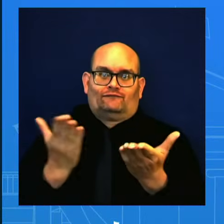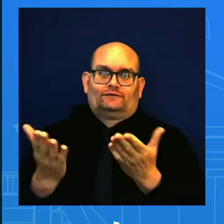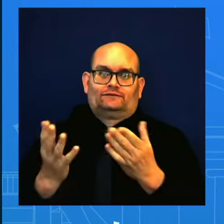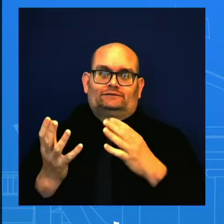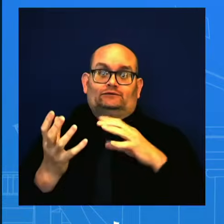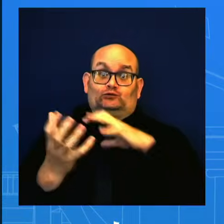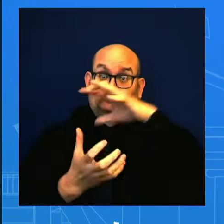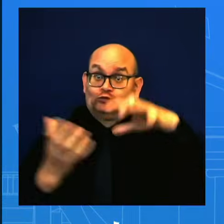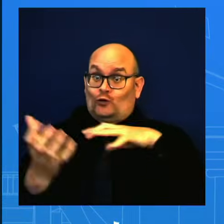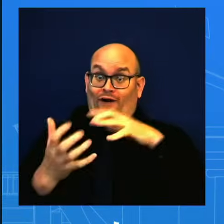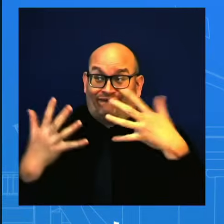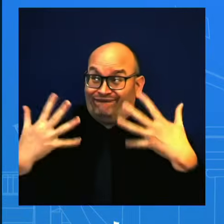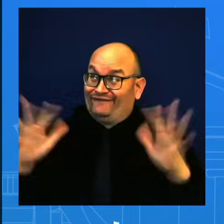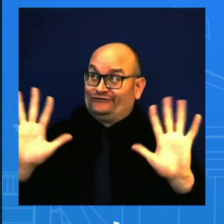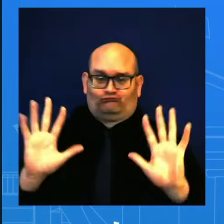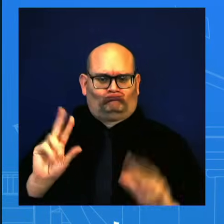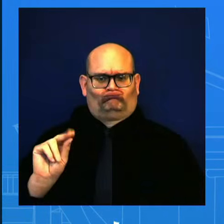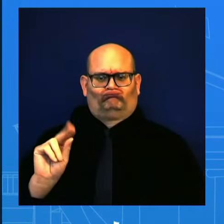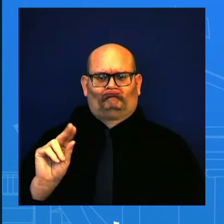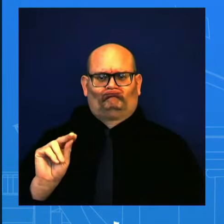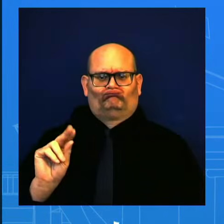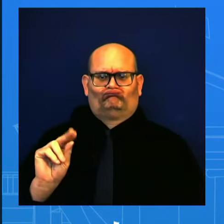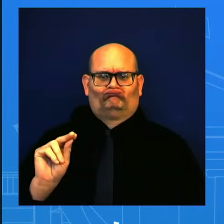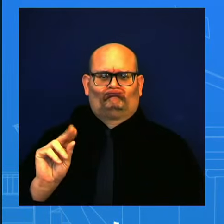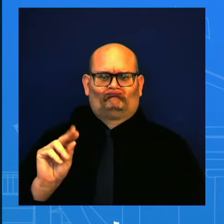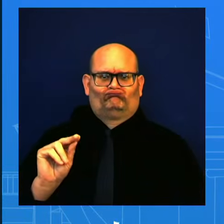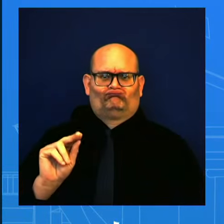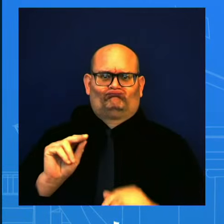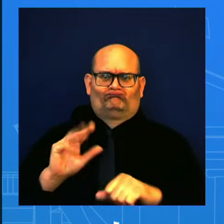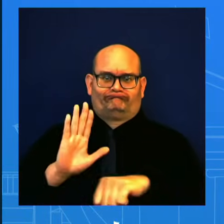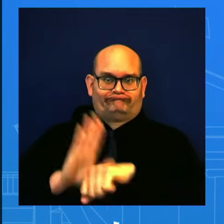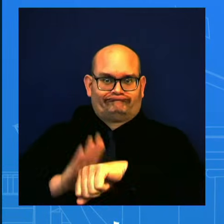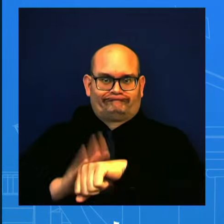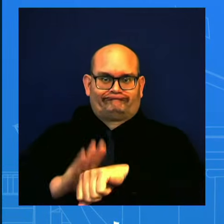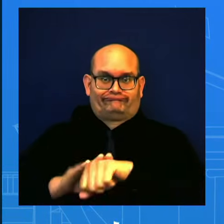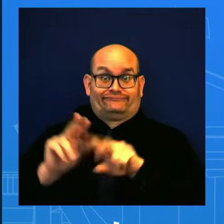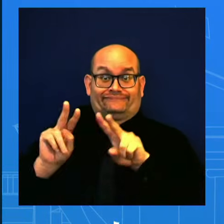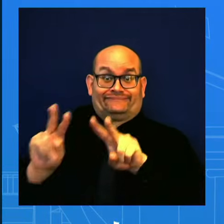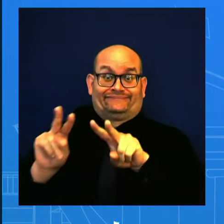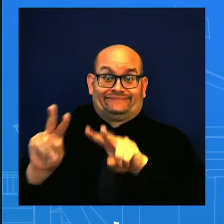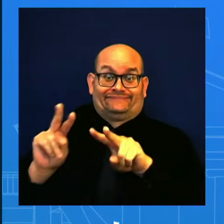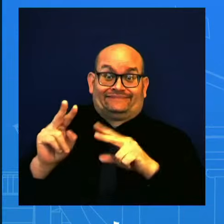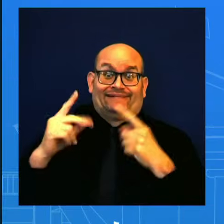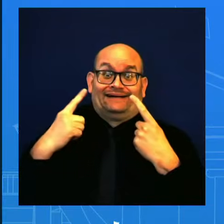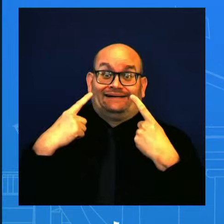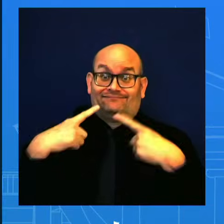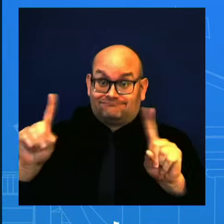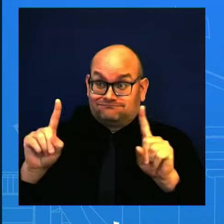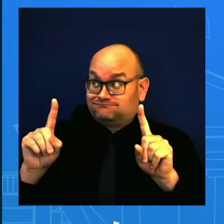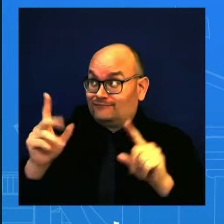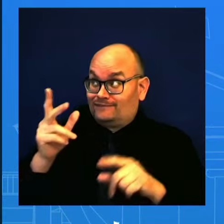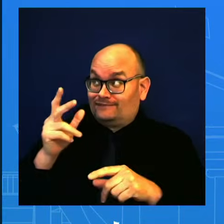a call this morning from the vice president ahead -- ahead of -- ahead of the confirmation, the news being out there.